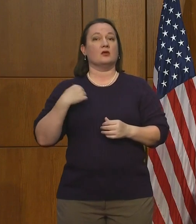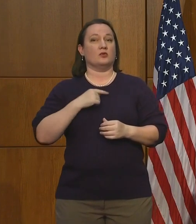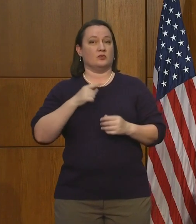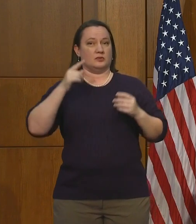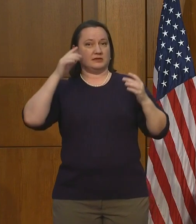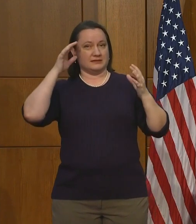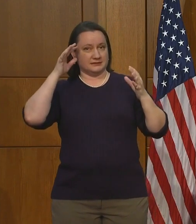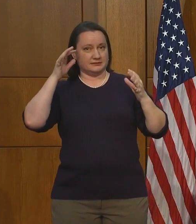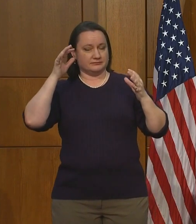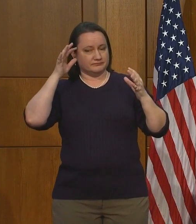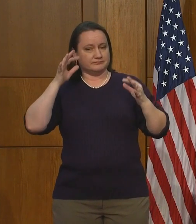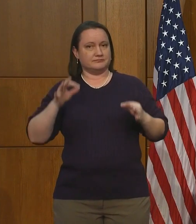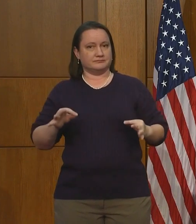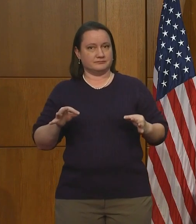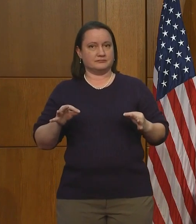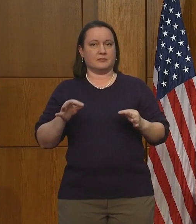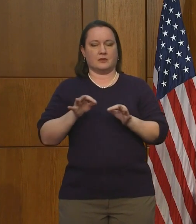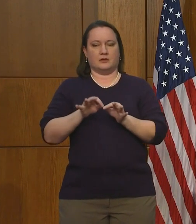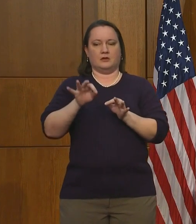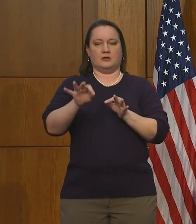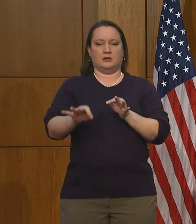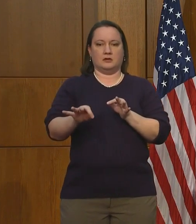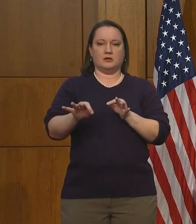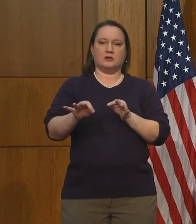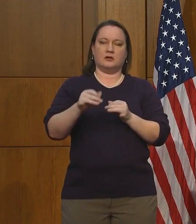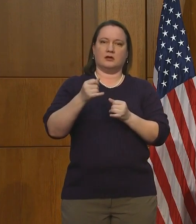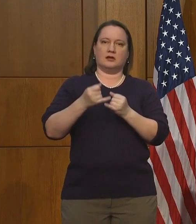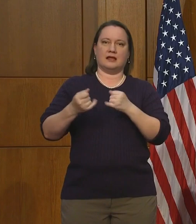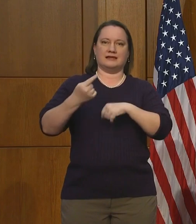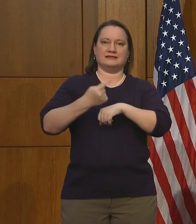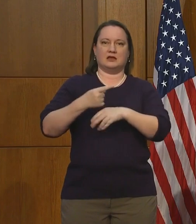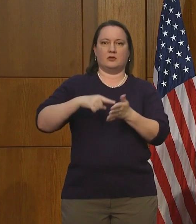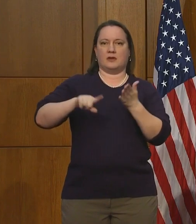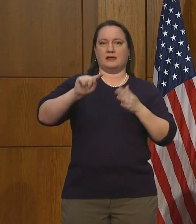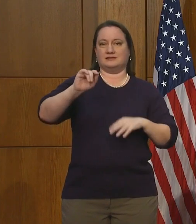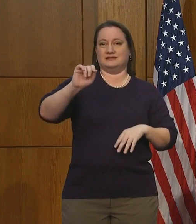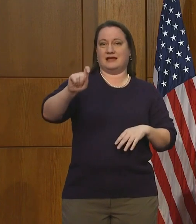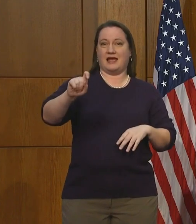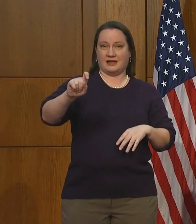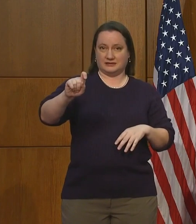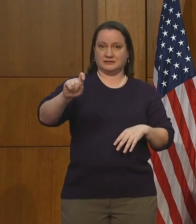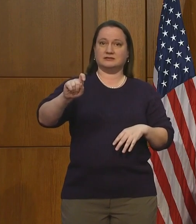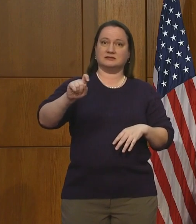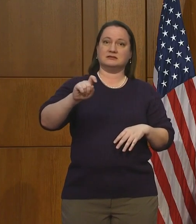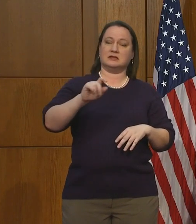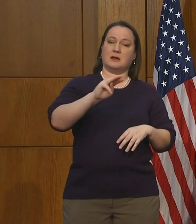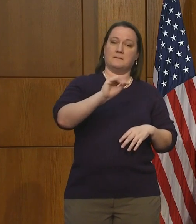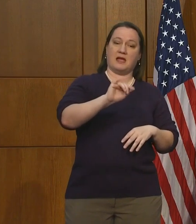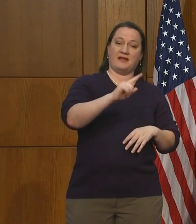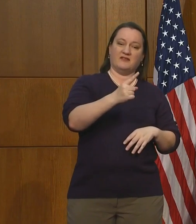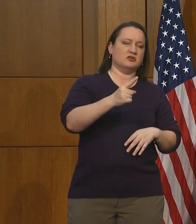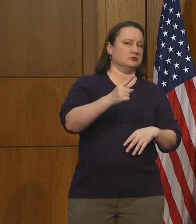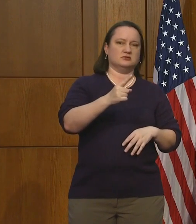AS- TO LOOK AT THE TAX FILING PAYMENT- FOR LAST YEAR'S TAXES